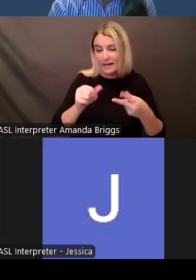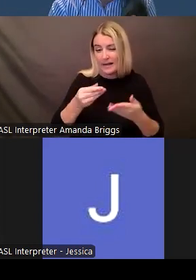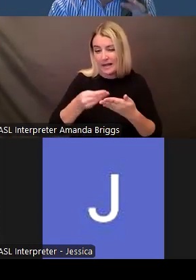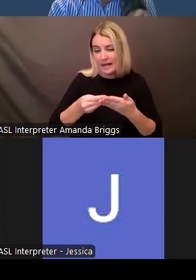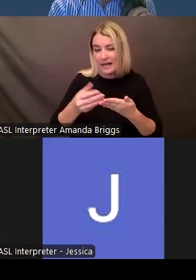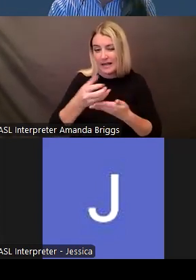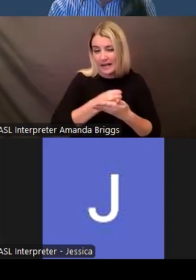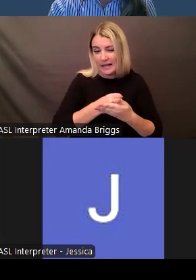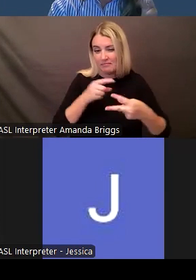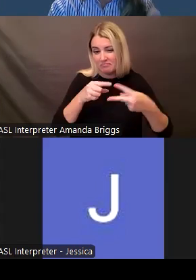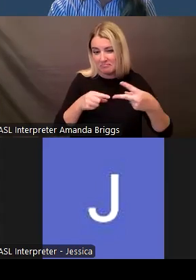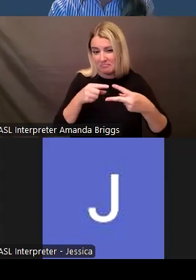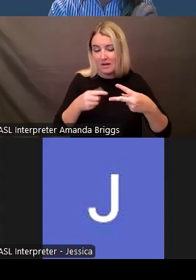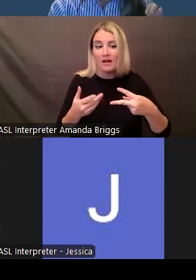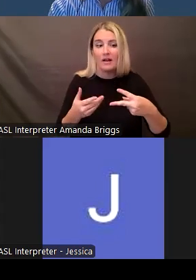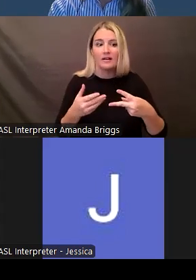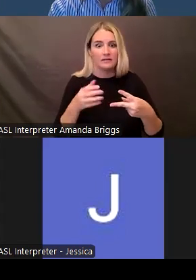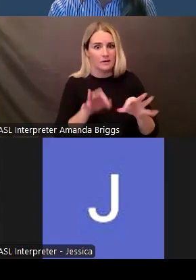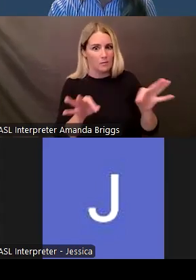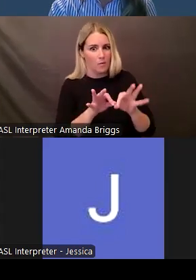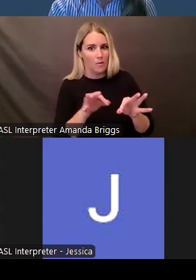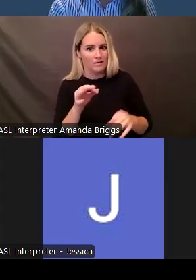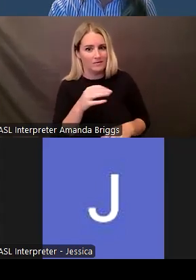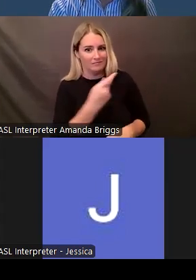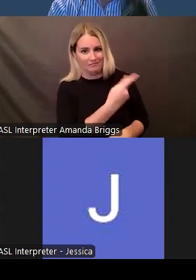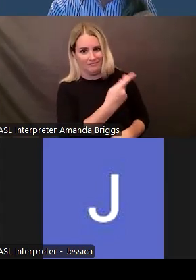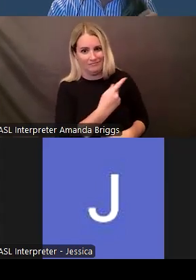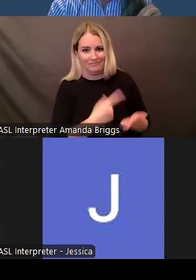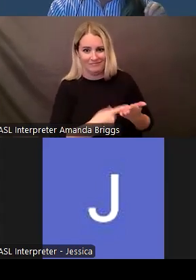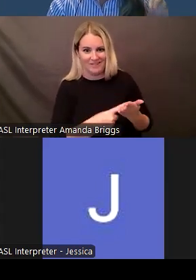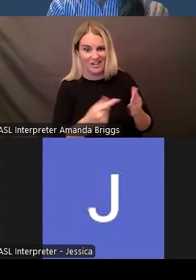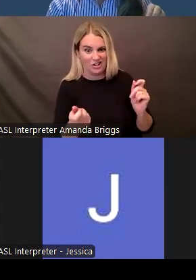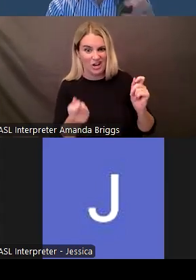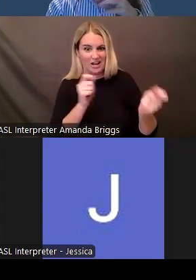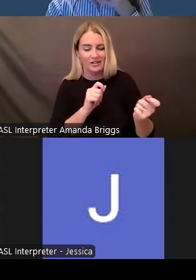And this is important because many of the changes that Sabrina and I are going to be discussing later, will only apply